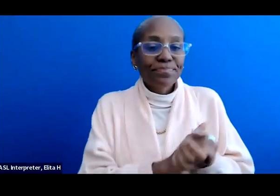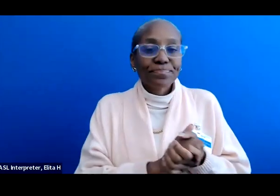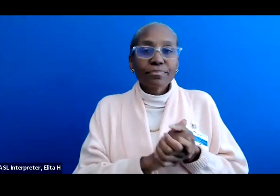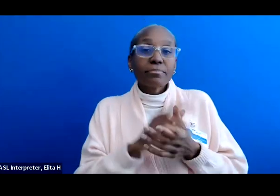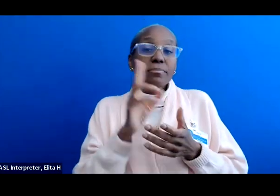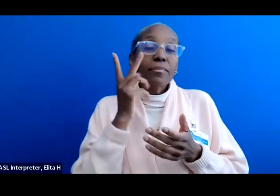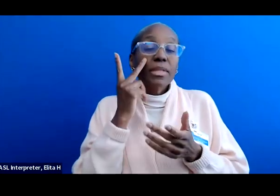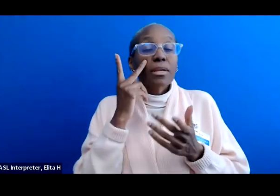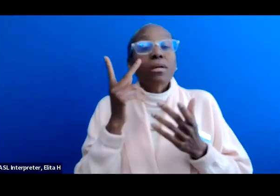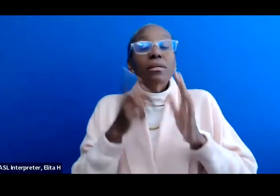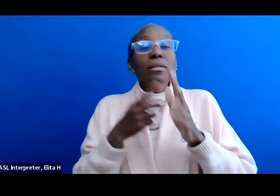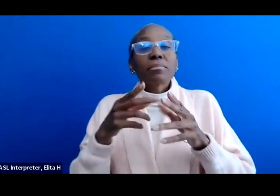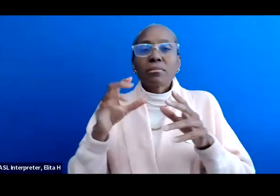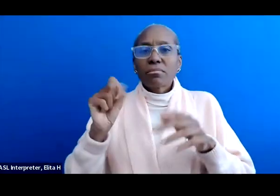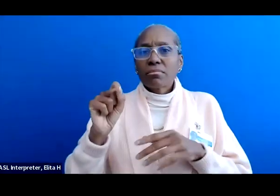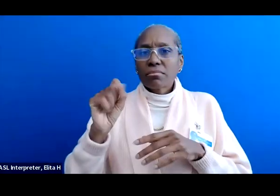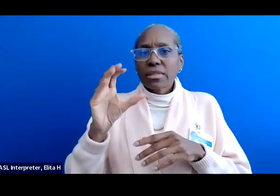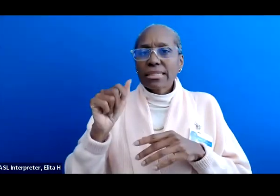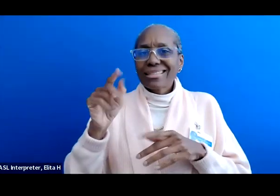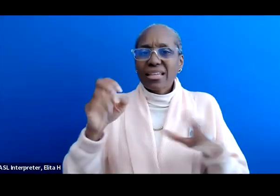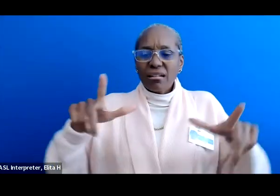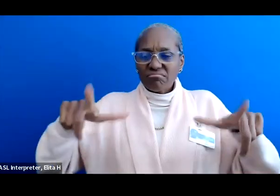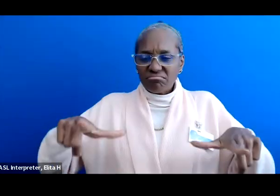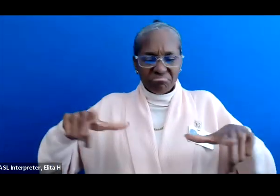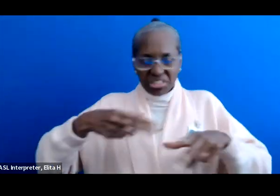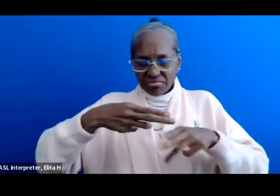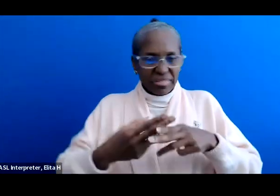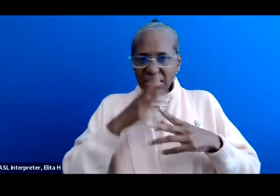Usually, the scale is not too much of a issue for people